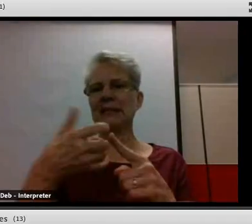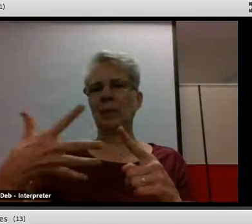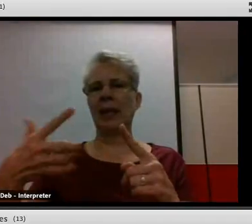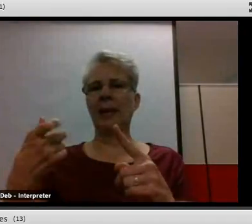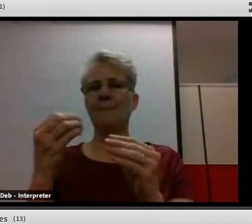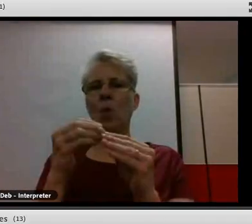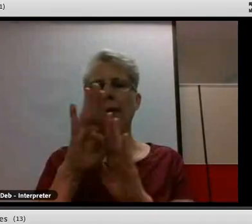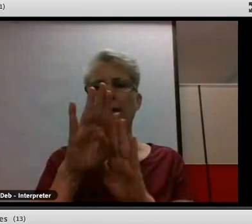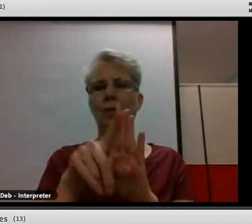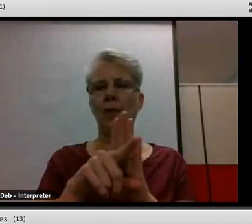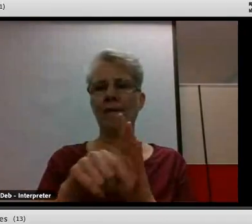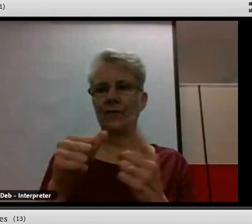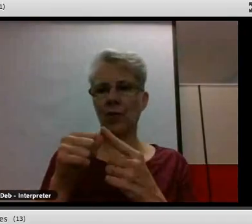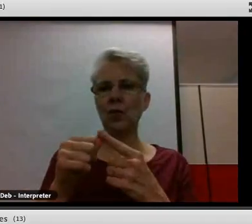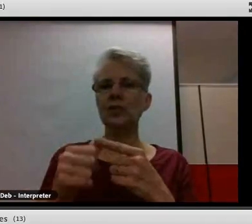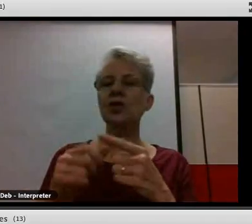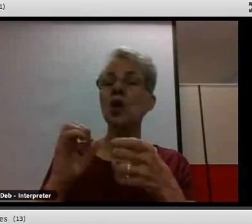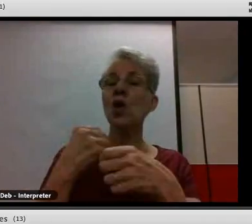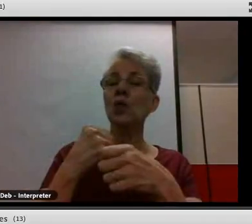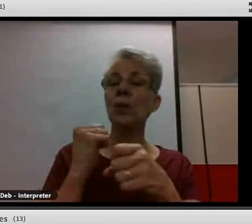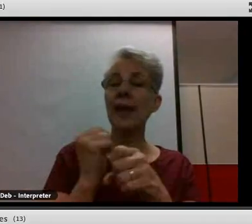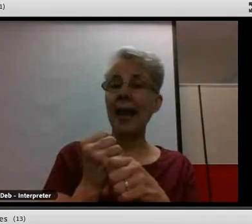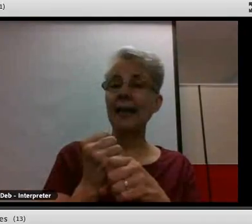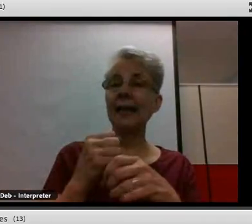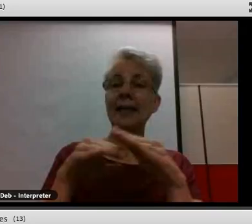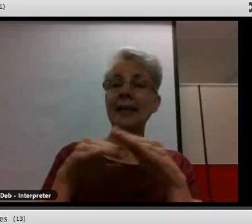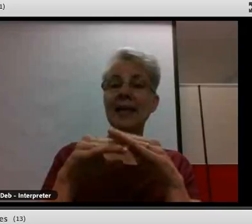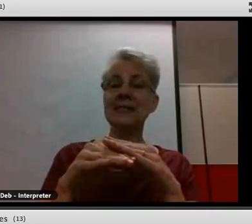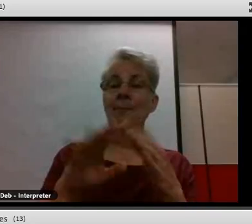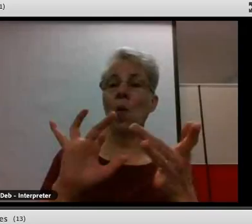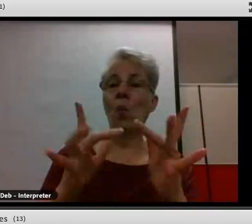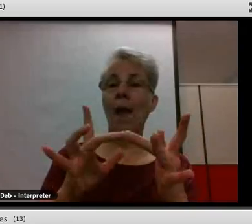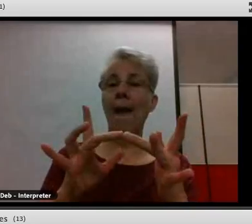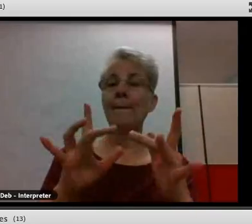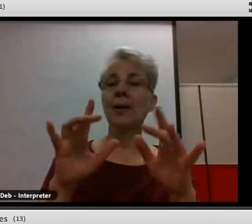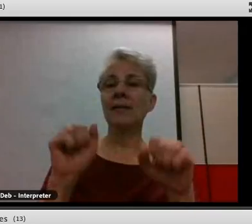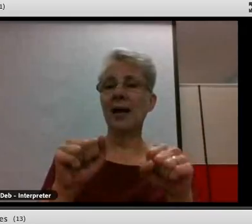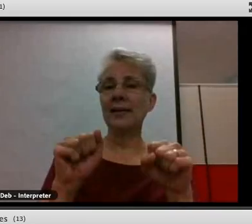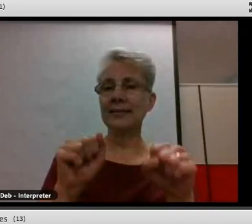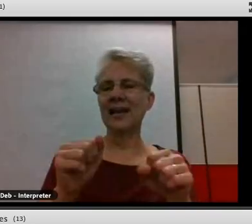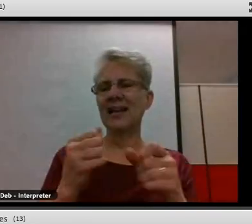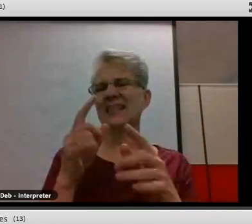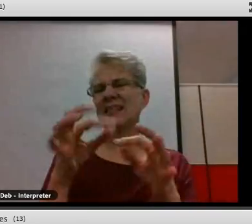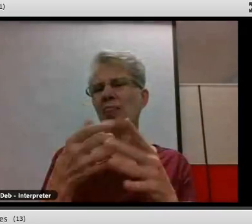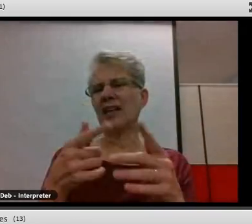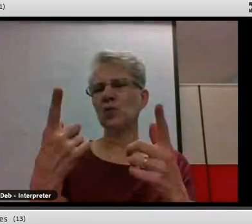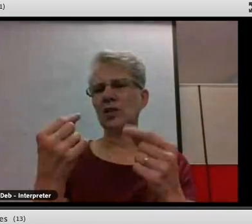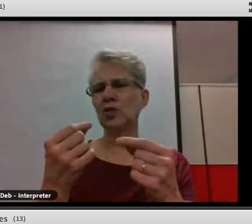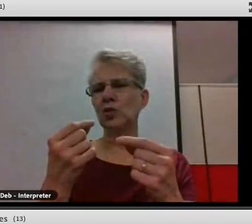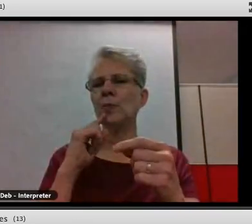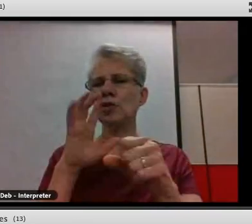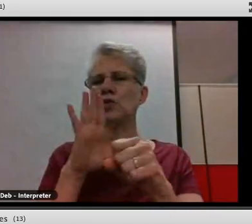Don't use images of text. Offer several ways to find pages.